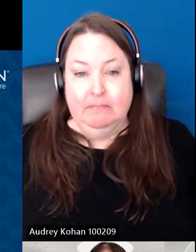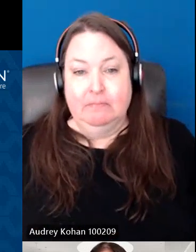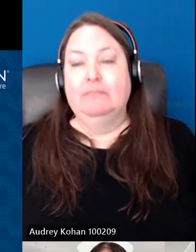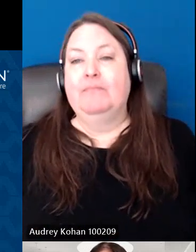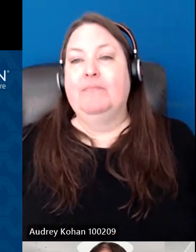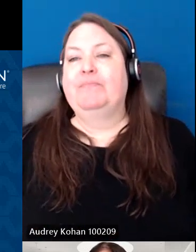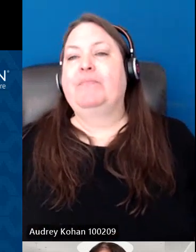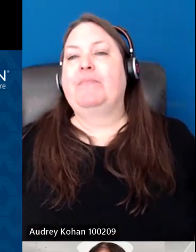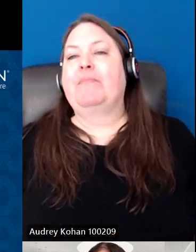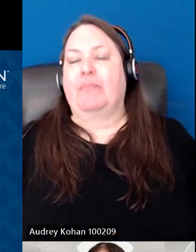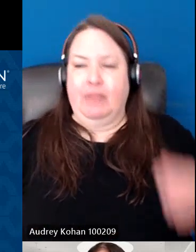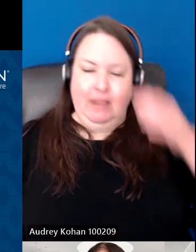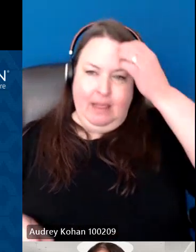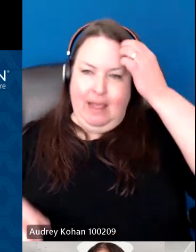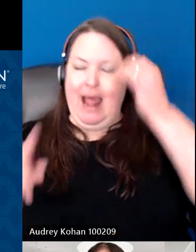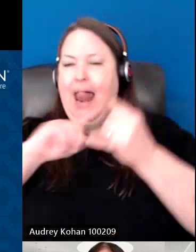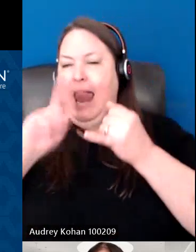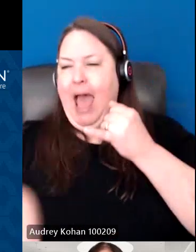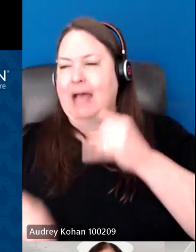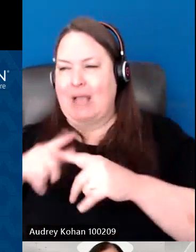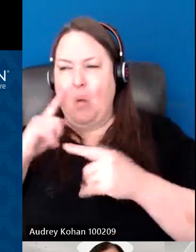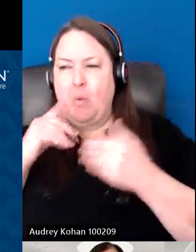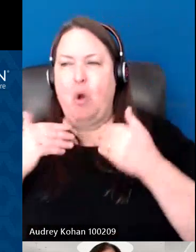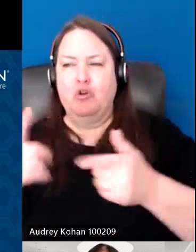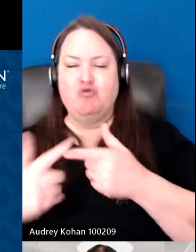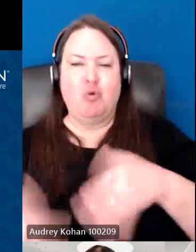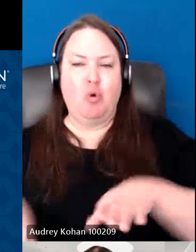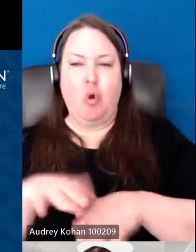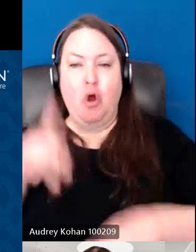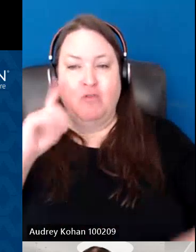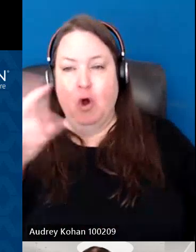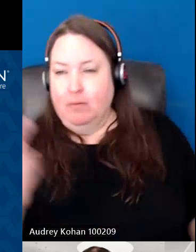and then Eric I'll move to close after this so uh for Carla and Drew you know earlier in the